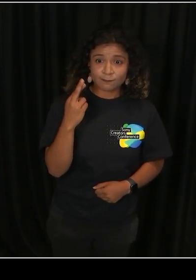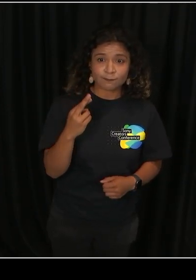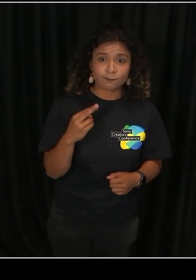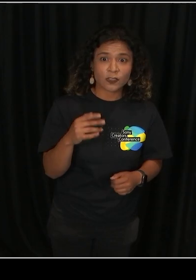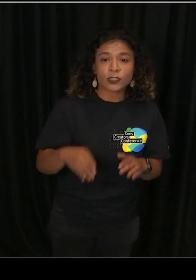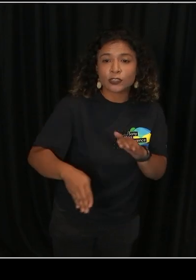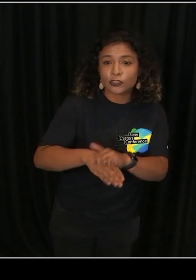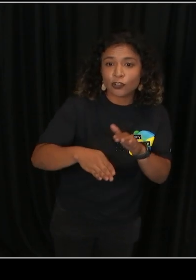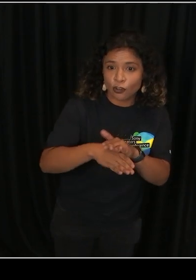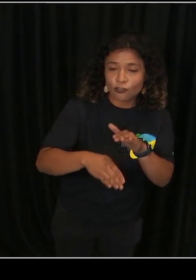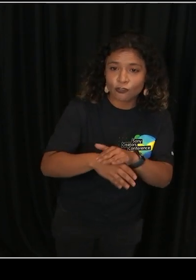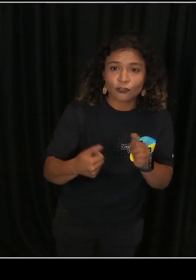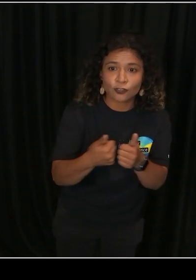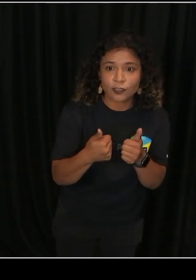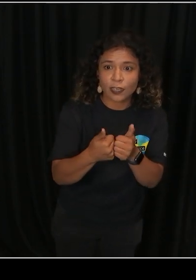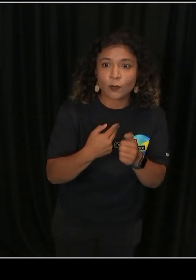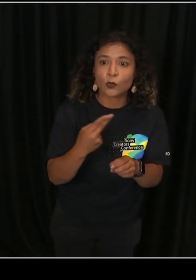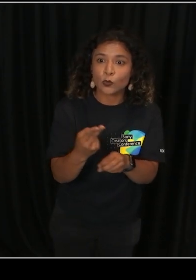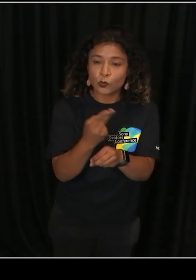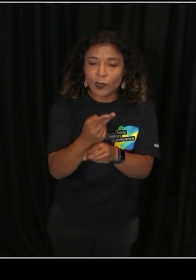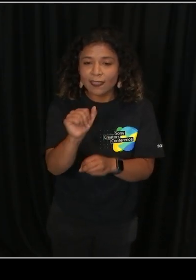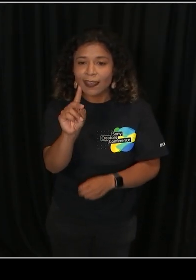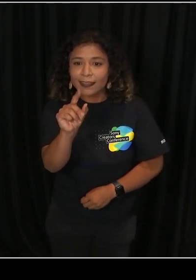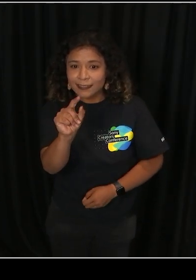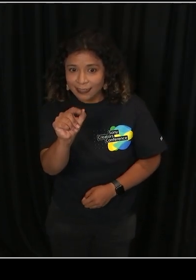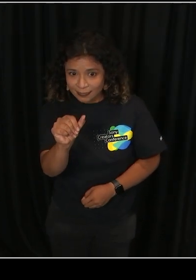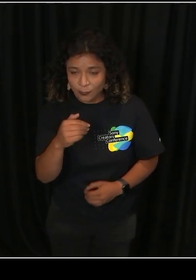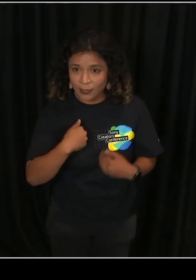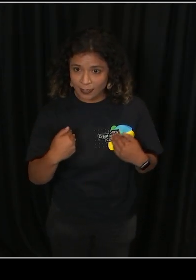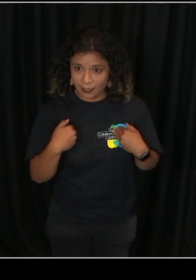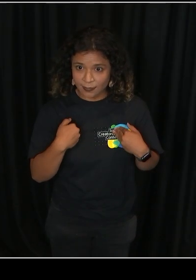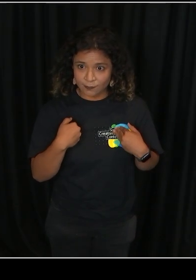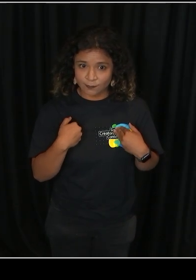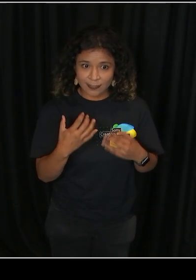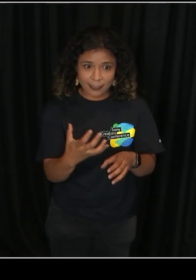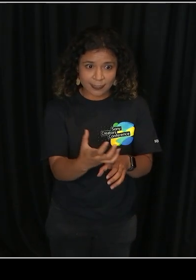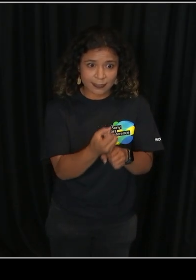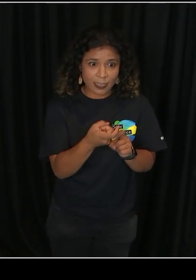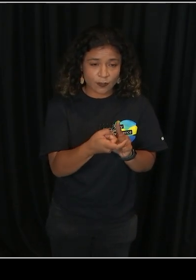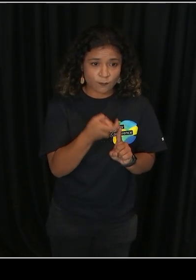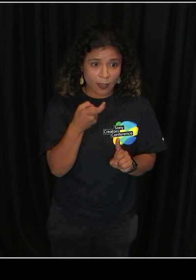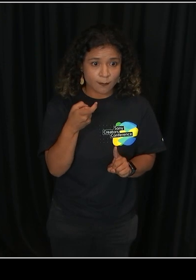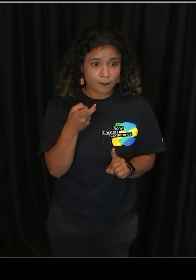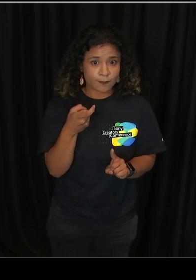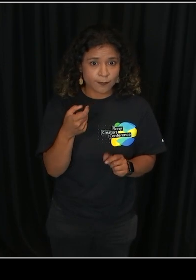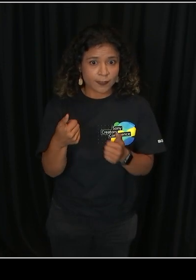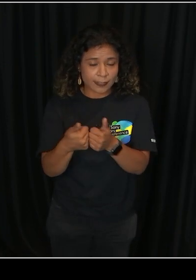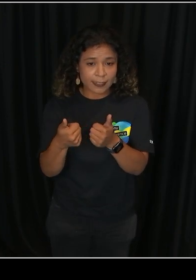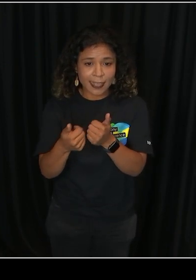using the previous motion data taken from the Hawk-Eye Skeletrack technology.